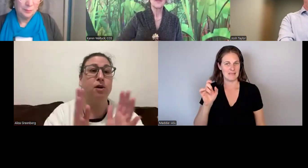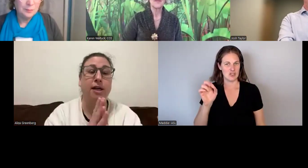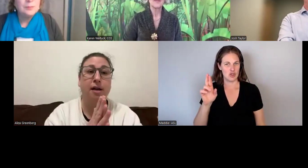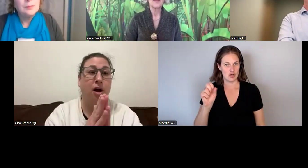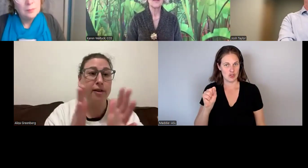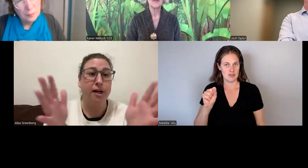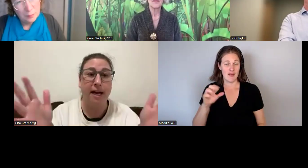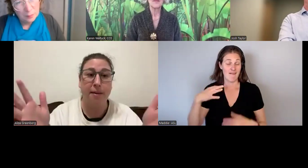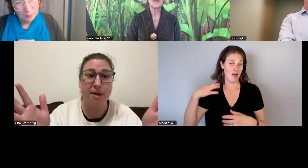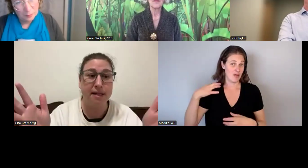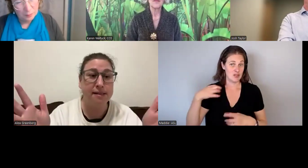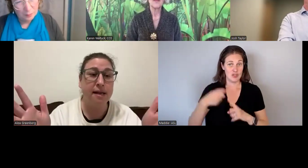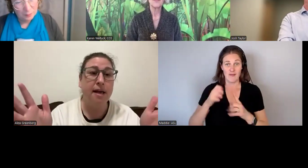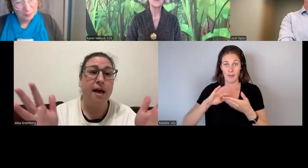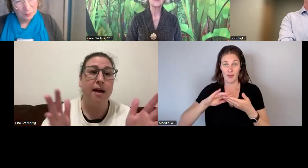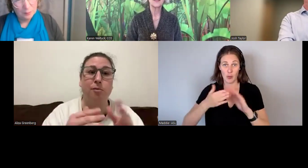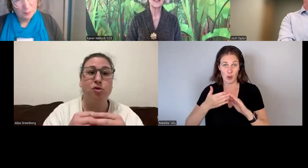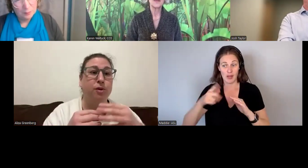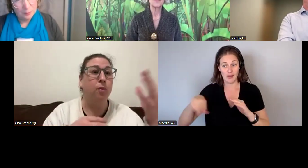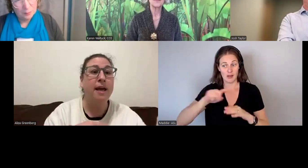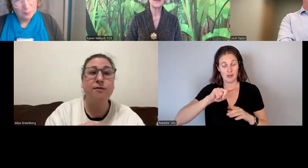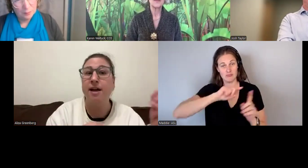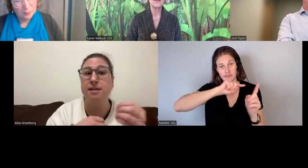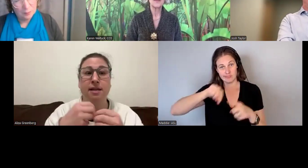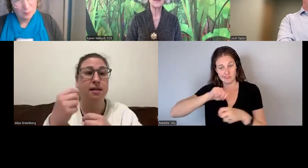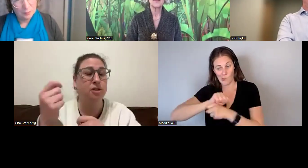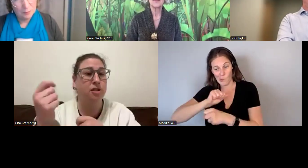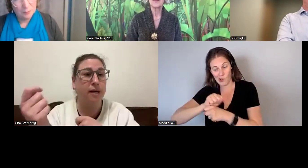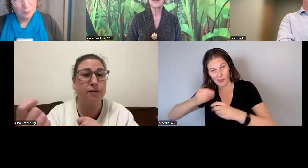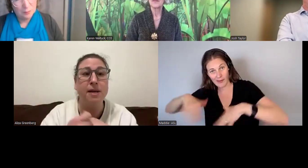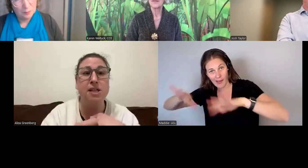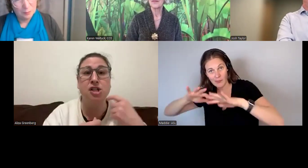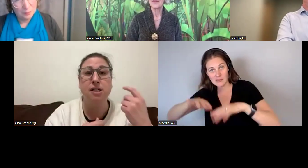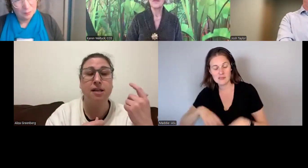working on their campus doing wayfinding, doing information,